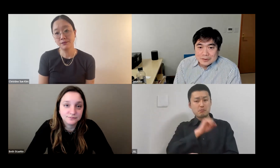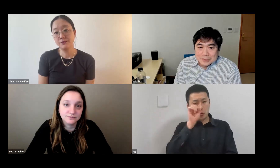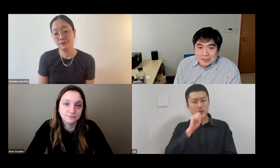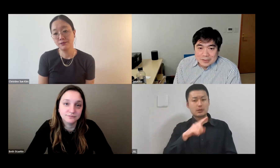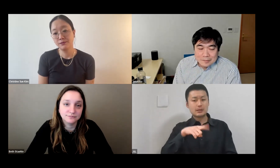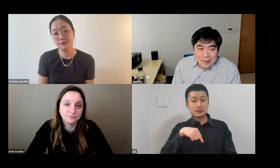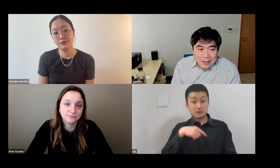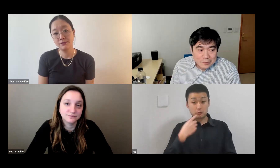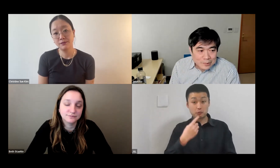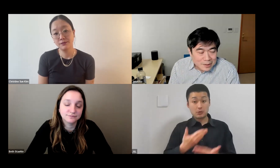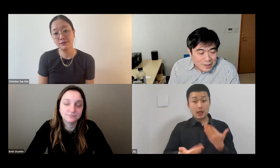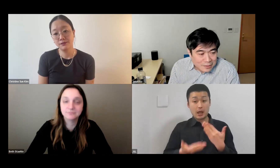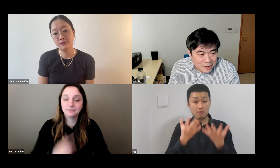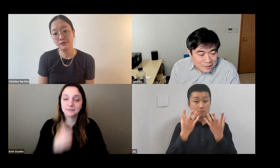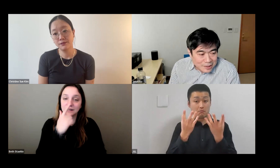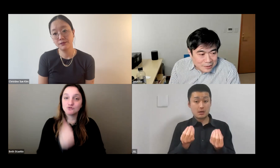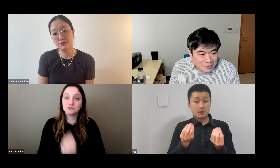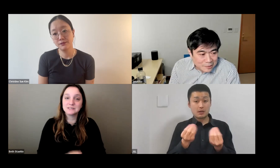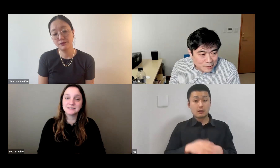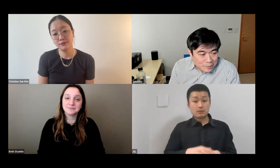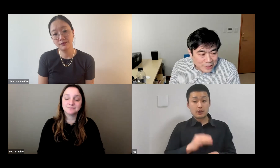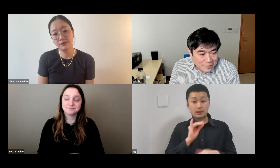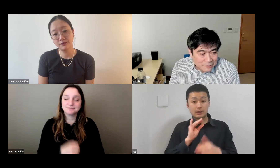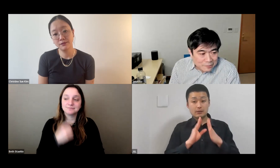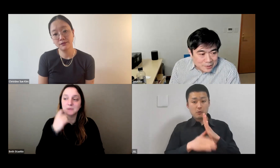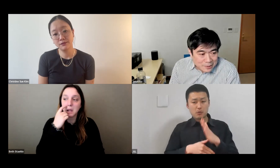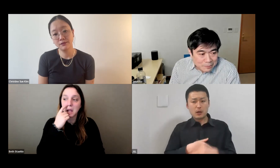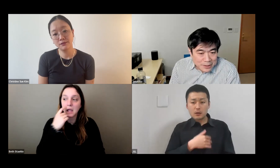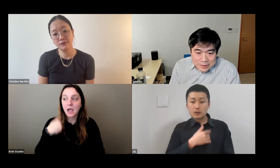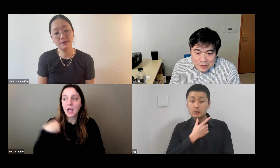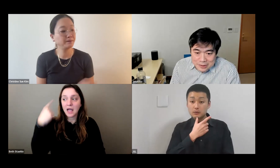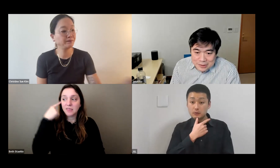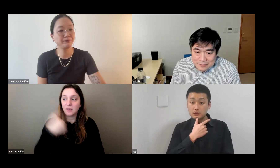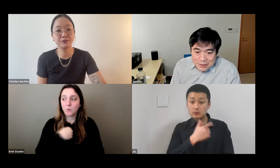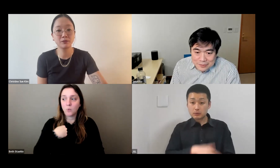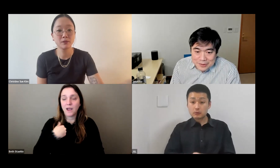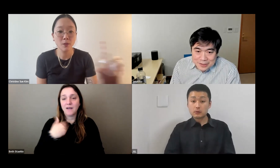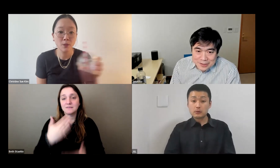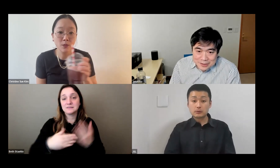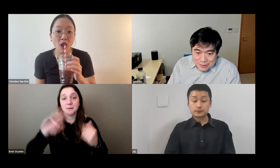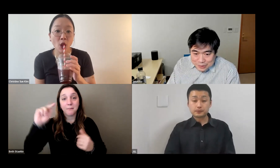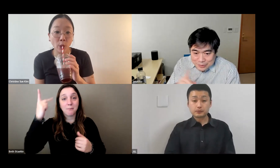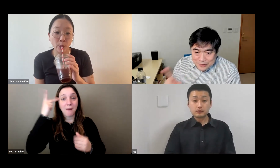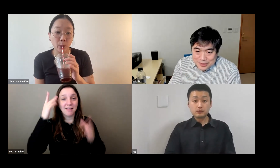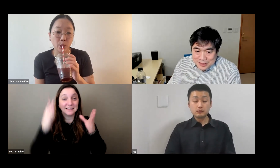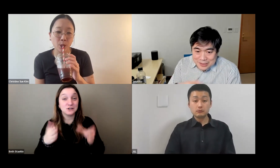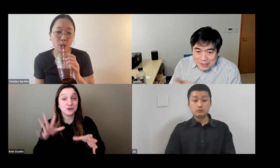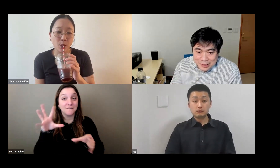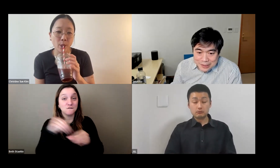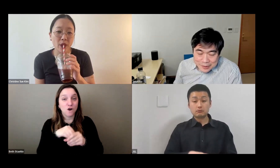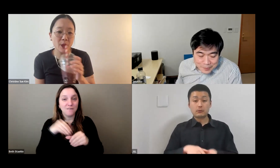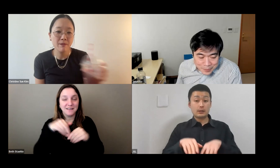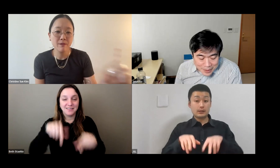Interesting I think that we have some politicians involved in this Neurodiversity Salon,